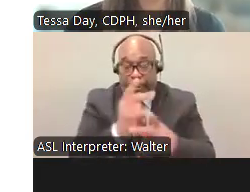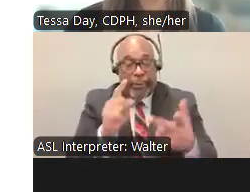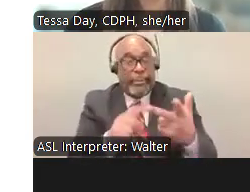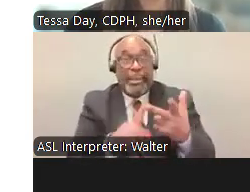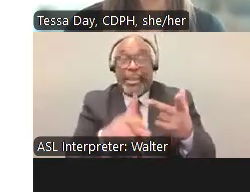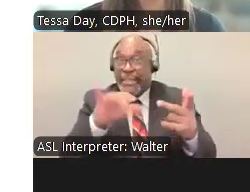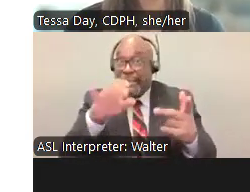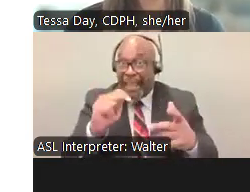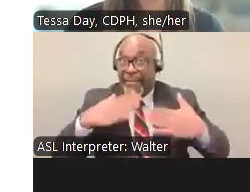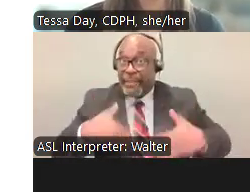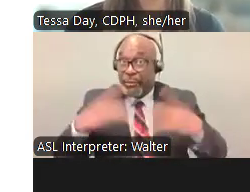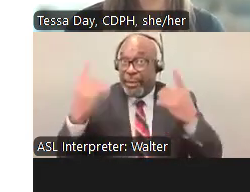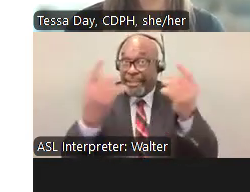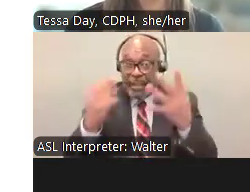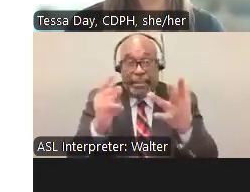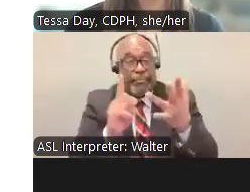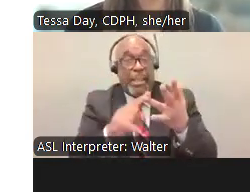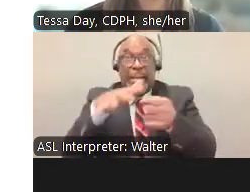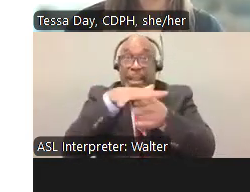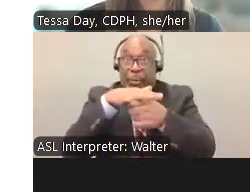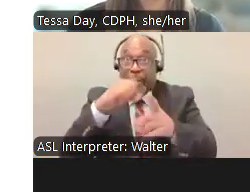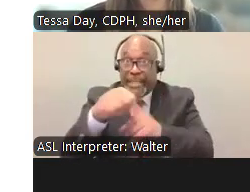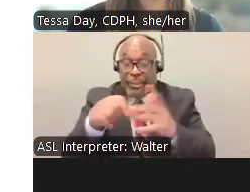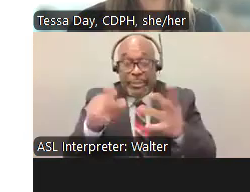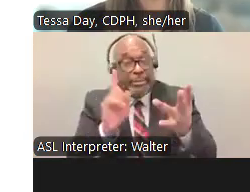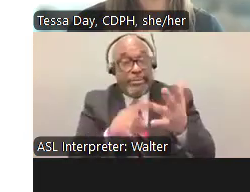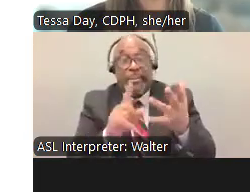13:19:32 physical activity, neighborhood 13:19:34 conditions, and health risk